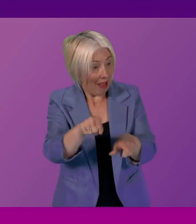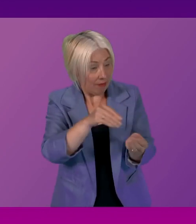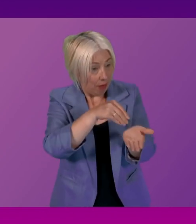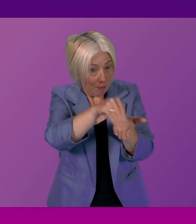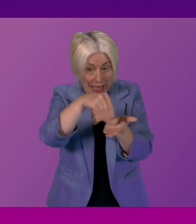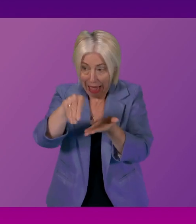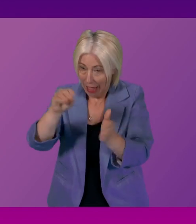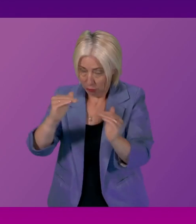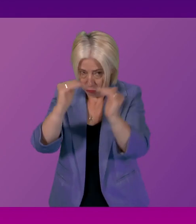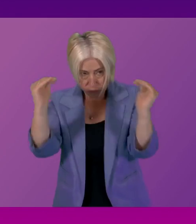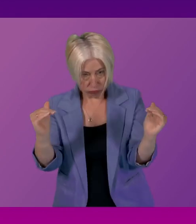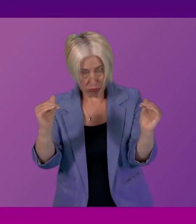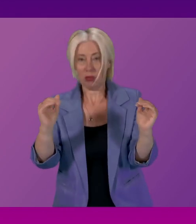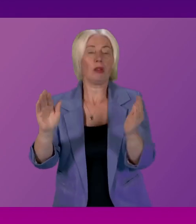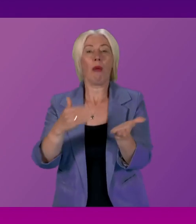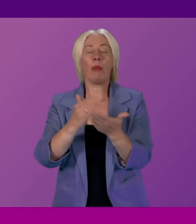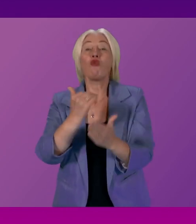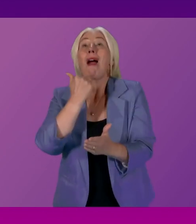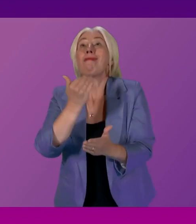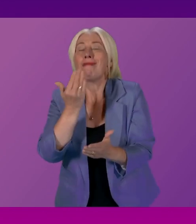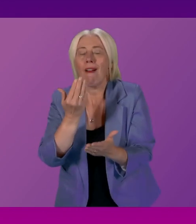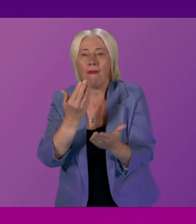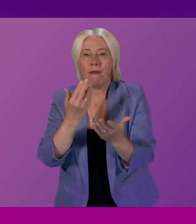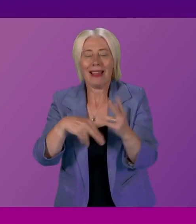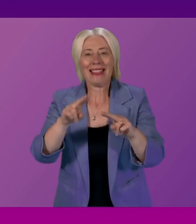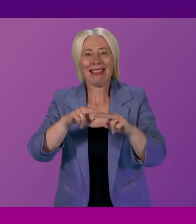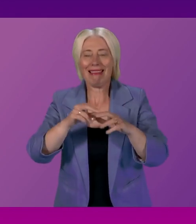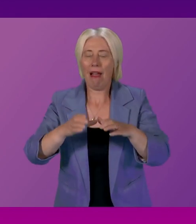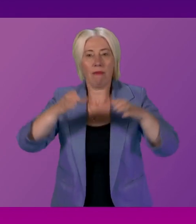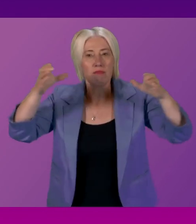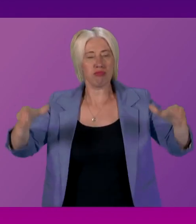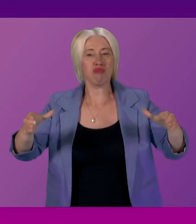continue to have adequate staffing in our health service.